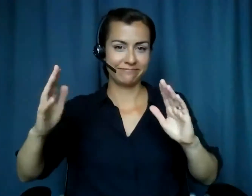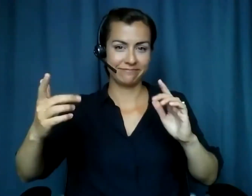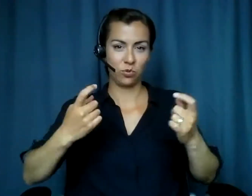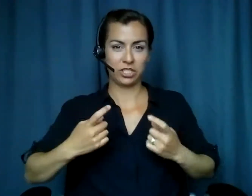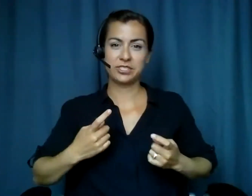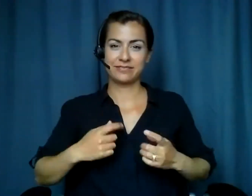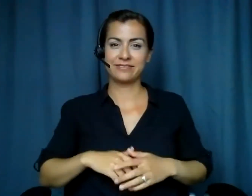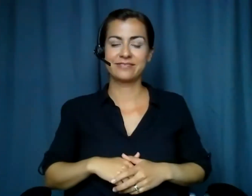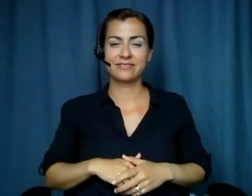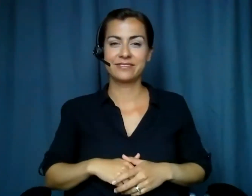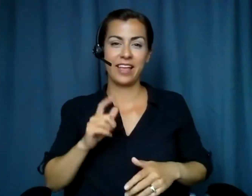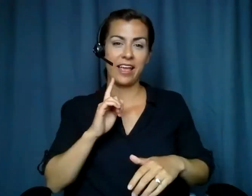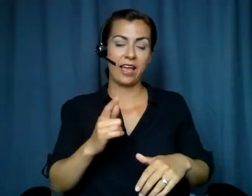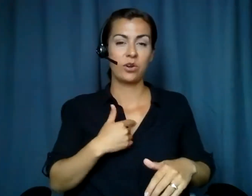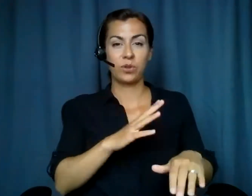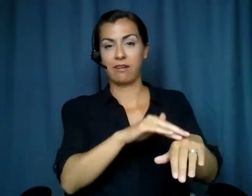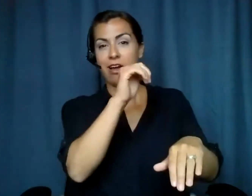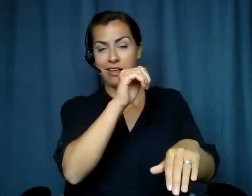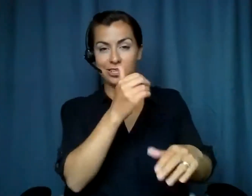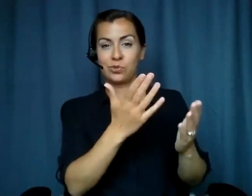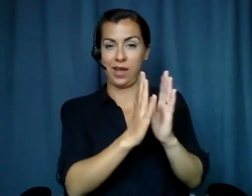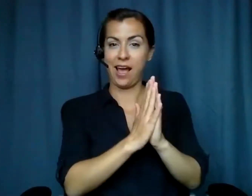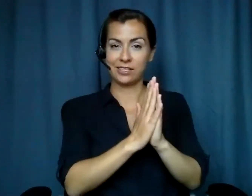county clerk's offices, the state secretary, or the state's secretary of